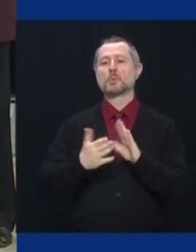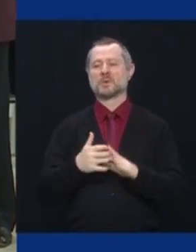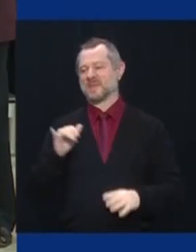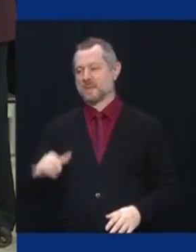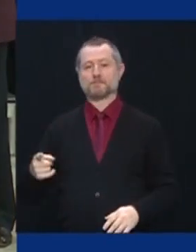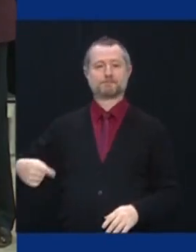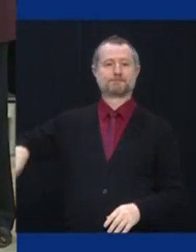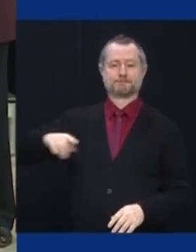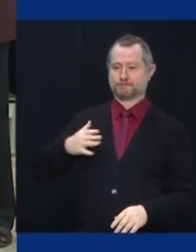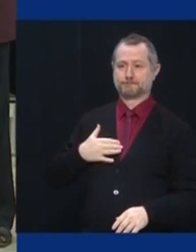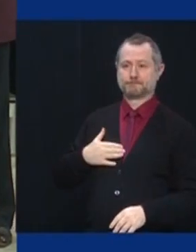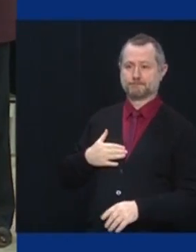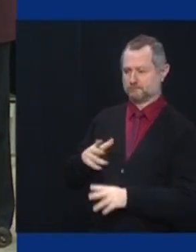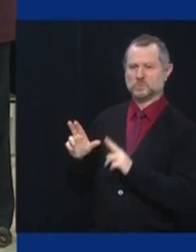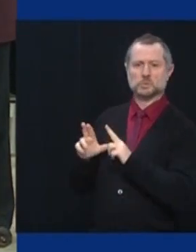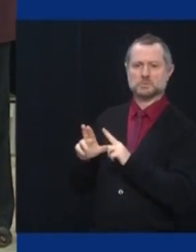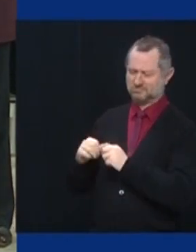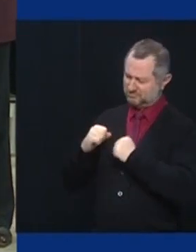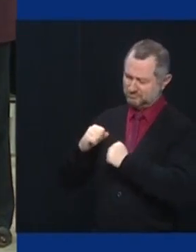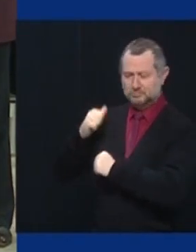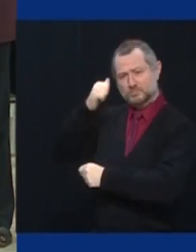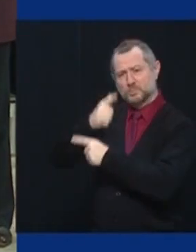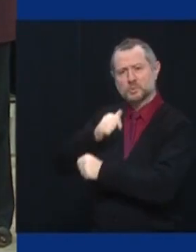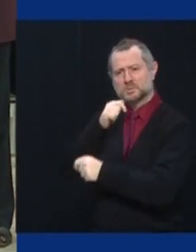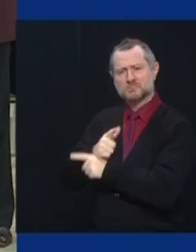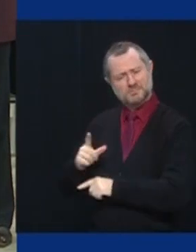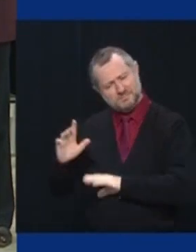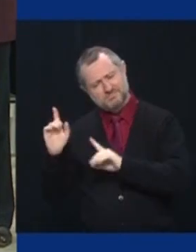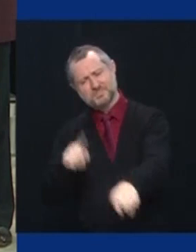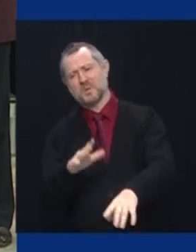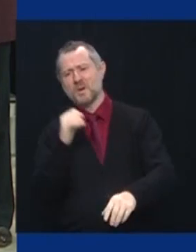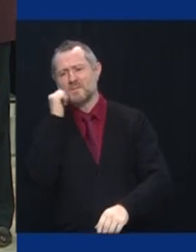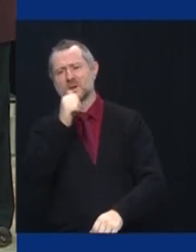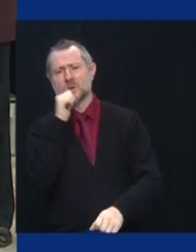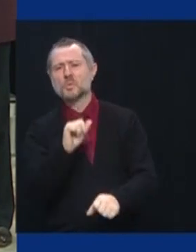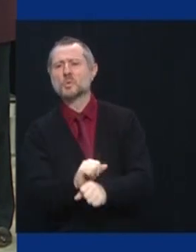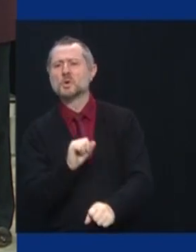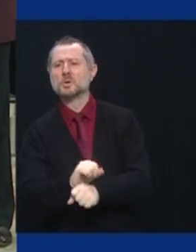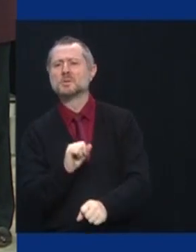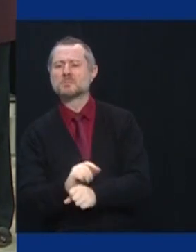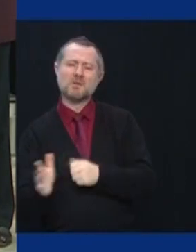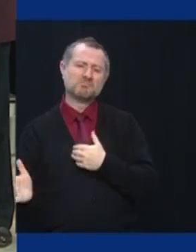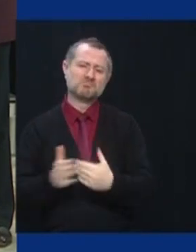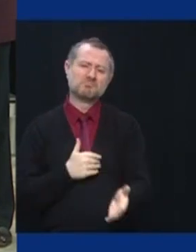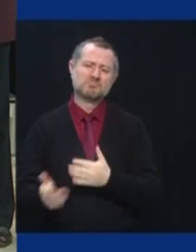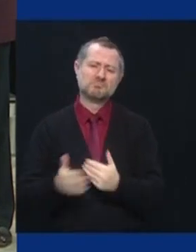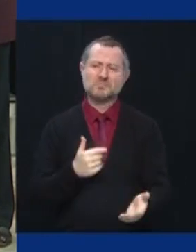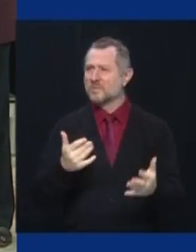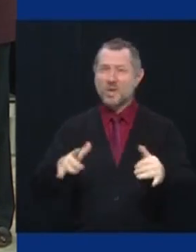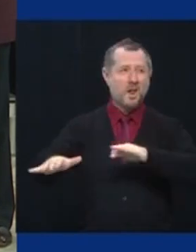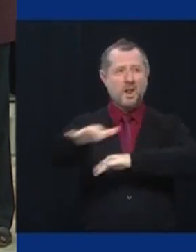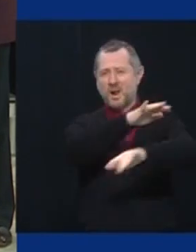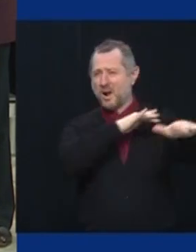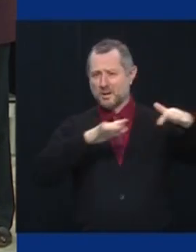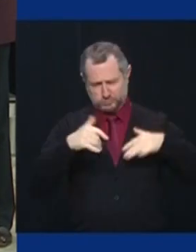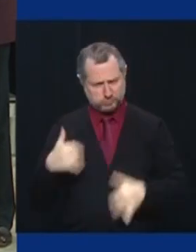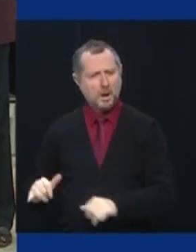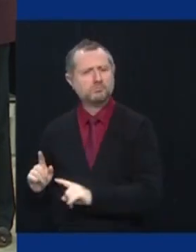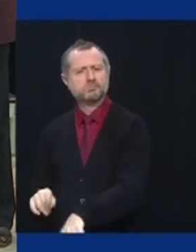WORKERS. THEY ARE THE COMMUNITY. WHEN YOU SAY "THE COMMUNITY," IT'S UNION BROTHERS AND SISTERS